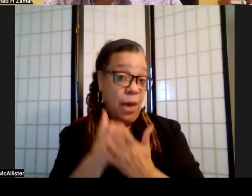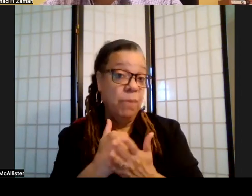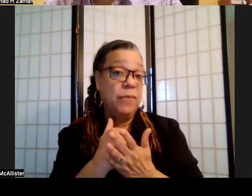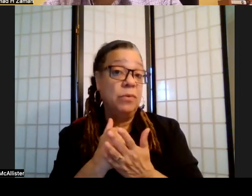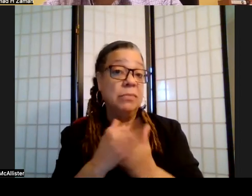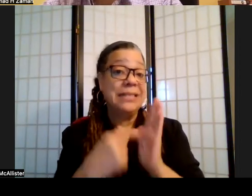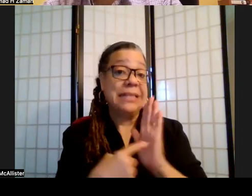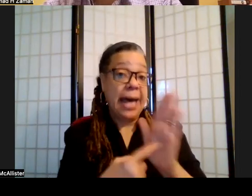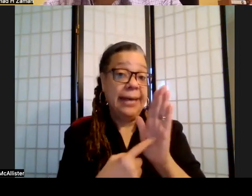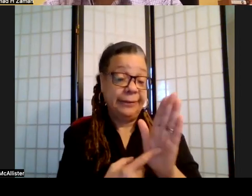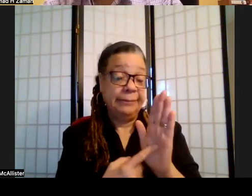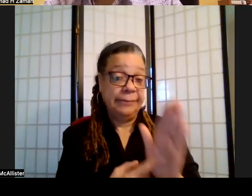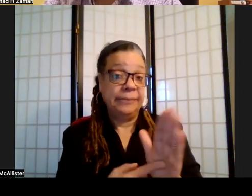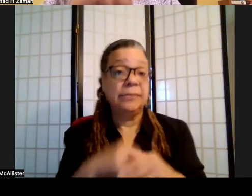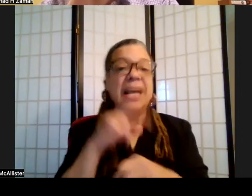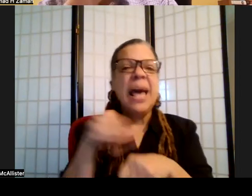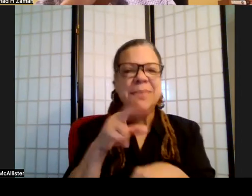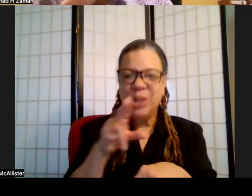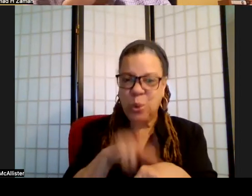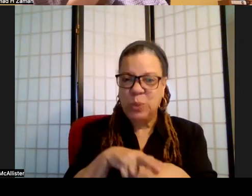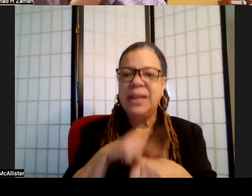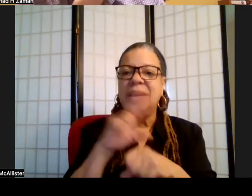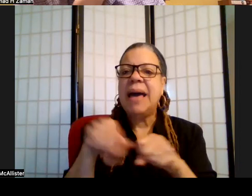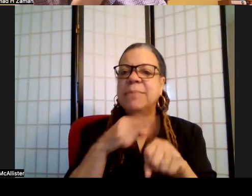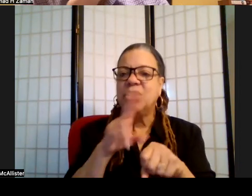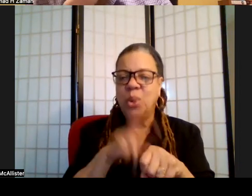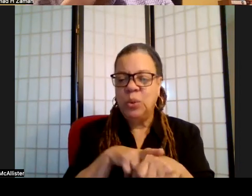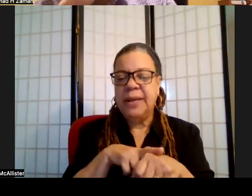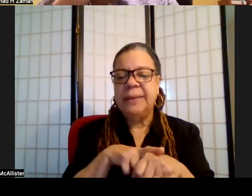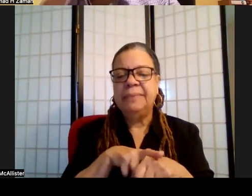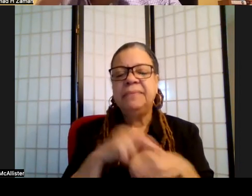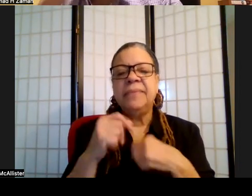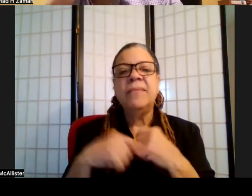Absolutely, absolutely. Uh, I think, I think, uh, as I said,